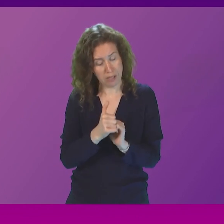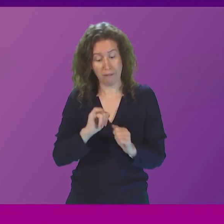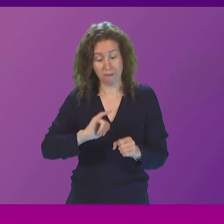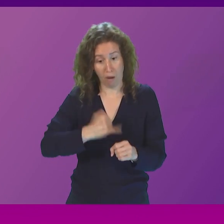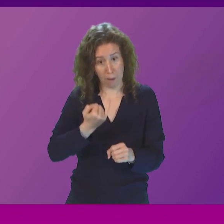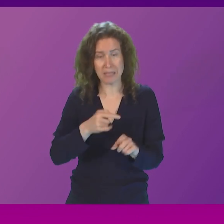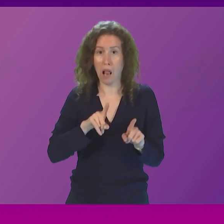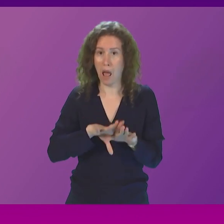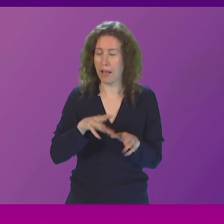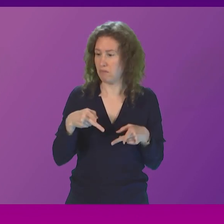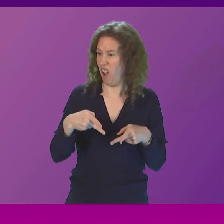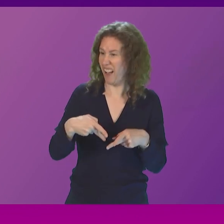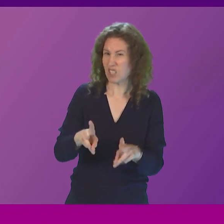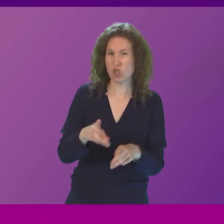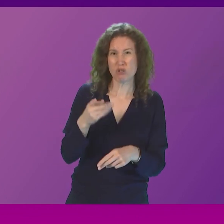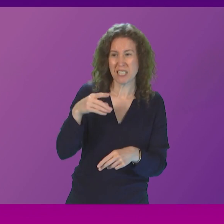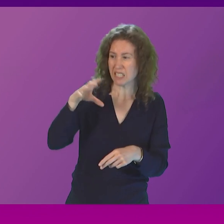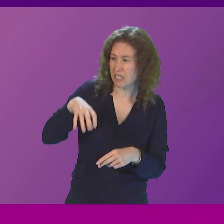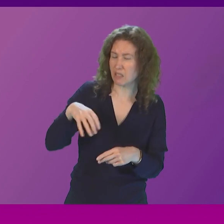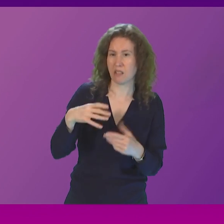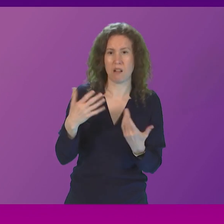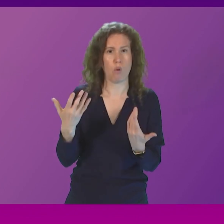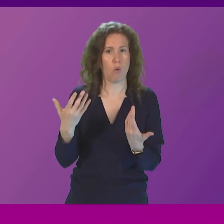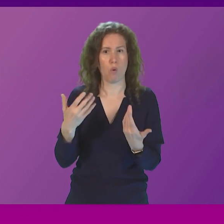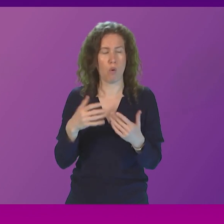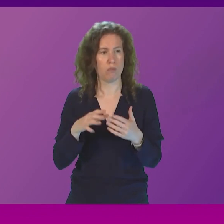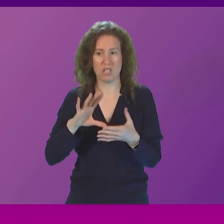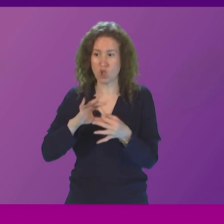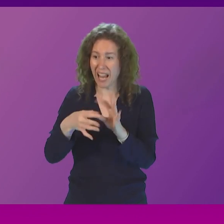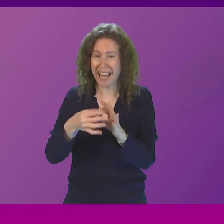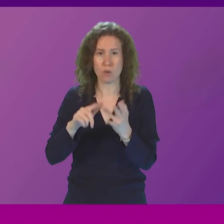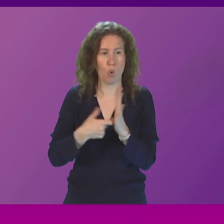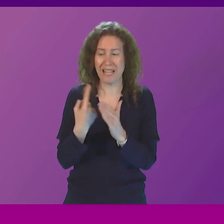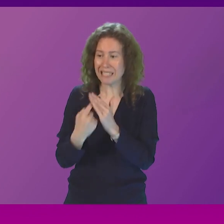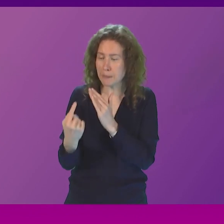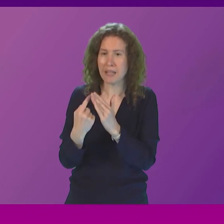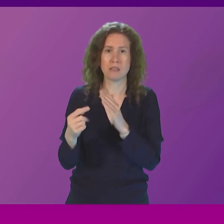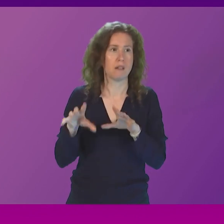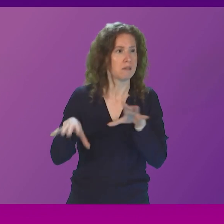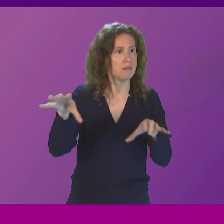such as the high street pharmacy in Lauder and the larger chain pharmacy of Boots in